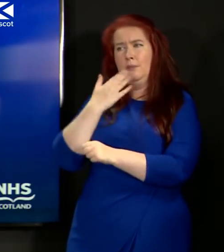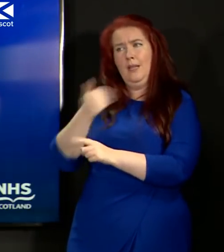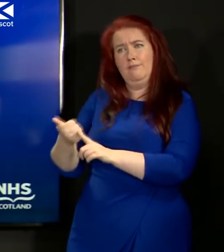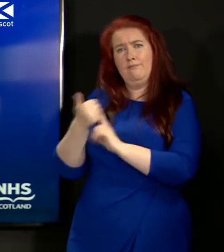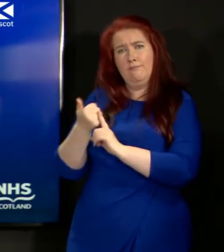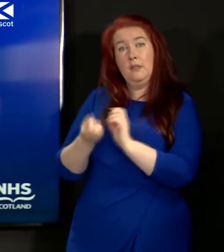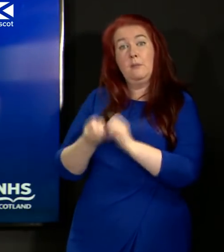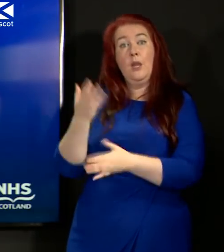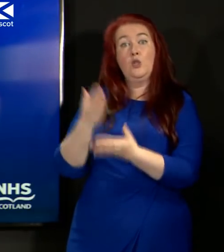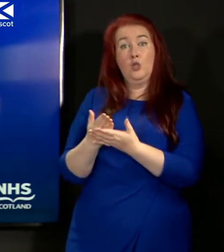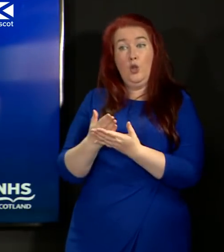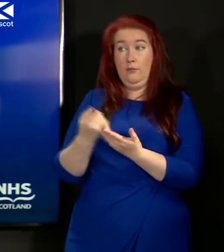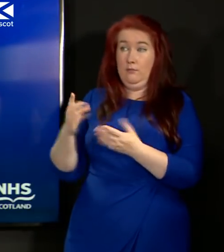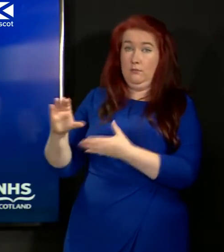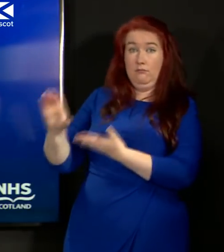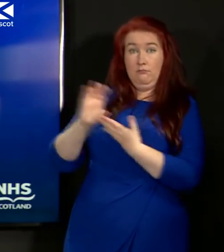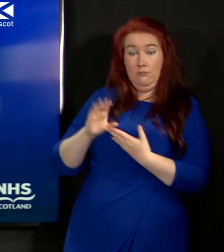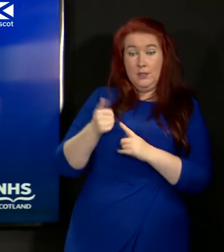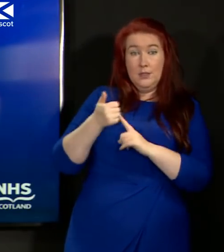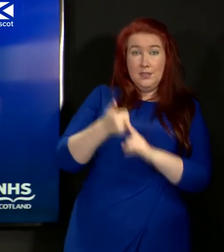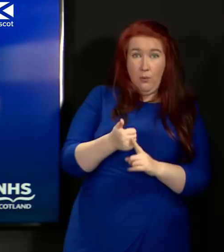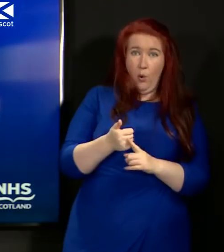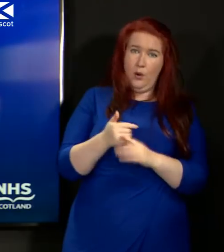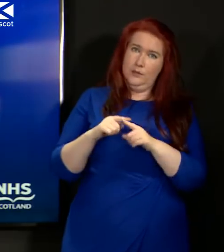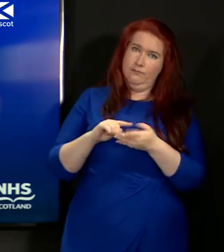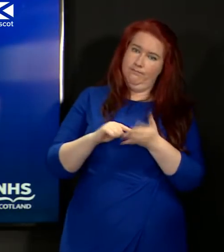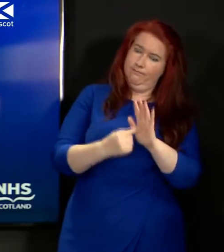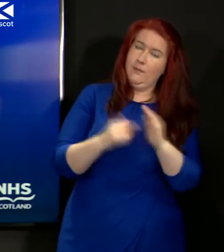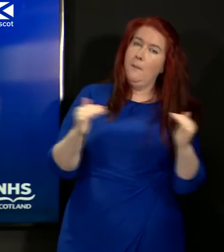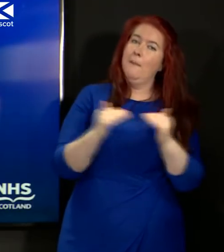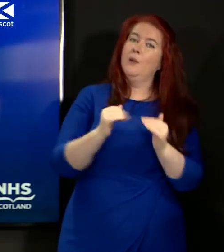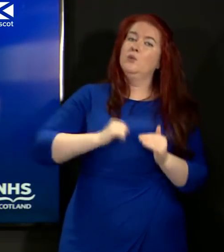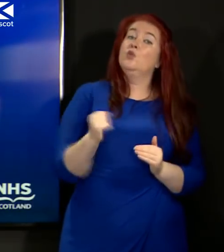reflects the needs of Scotland's economy. We know that businesses will need